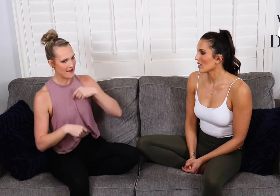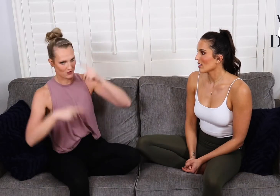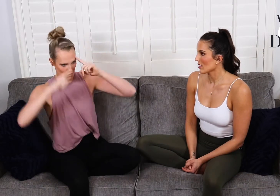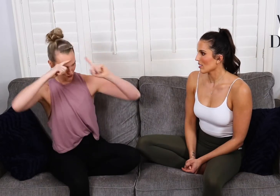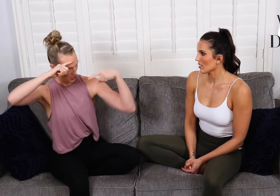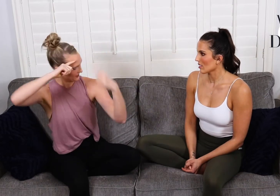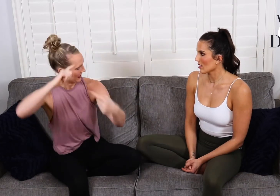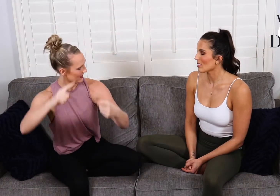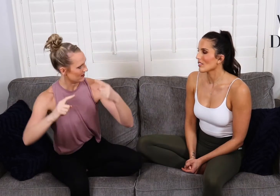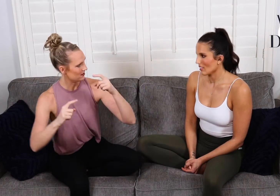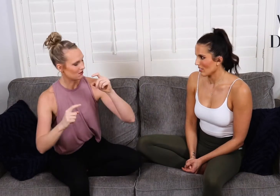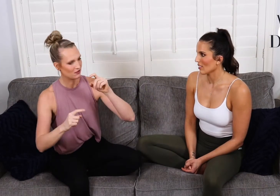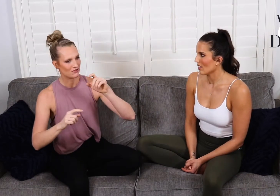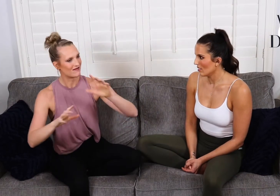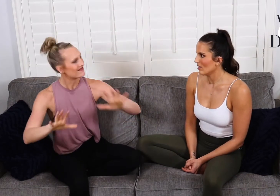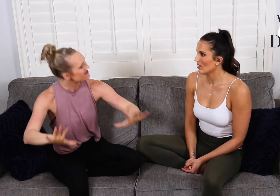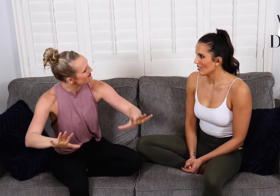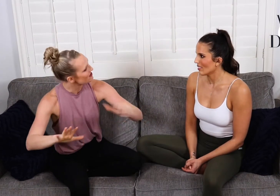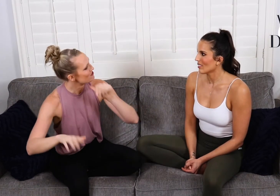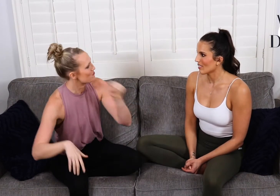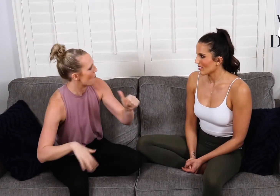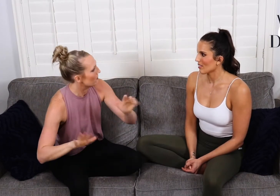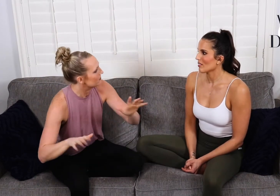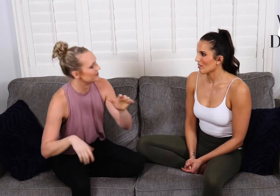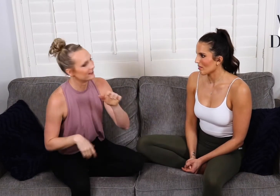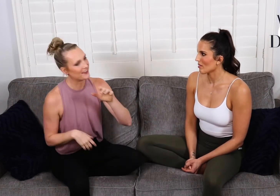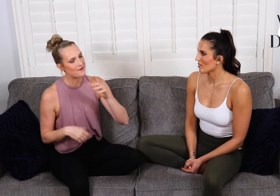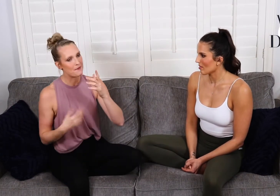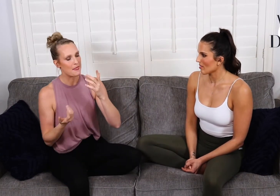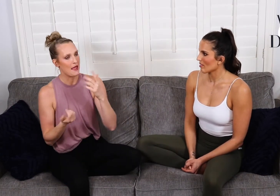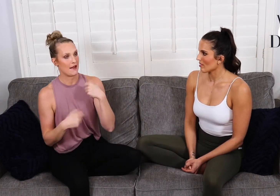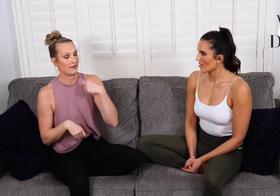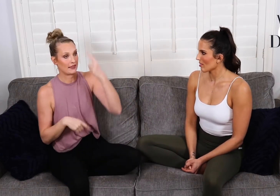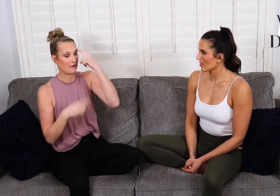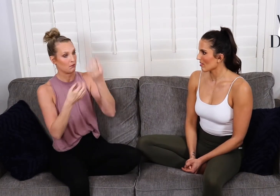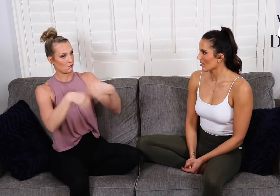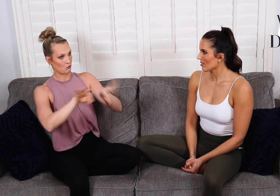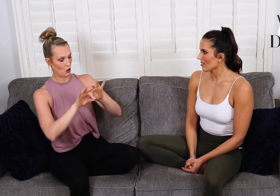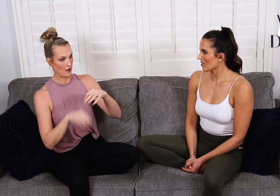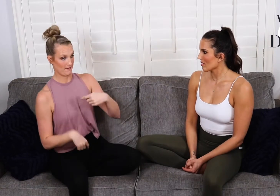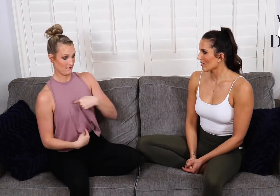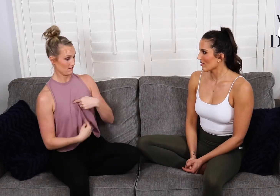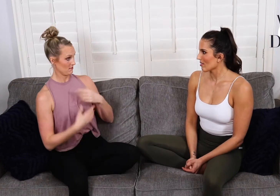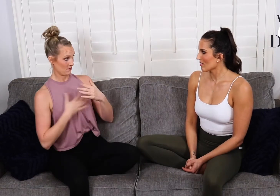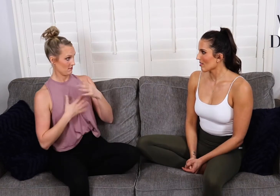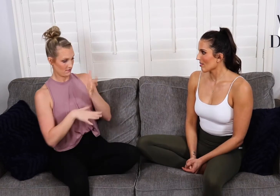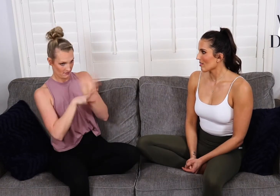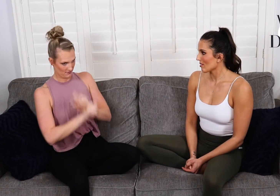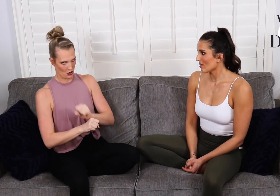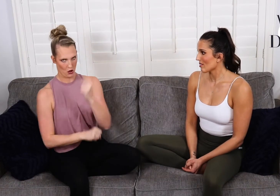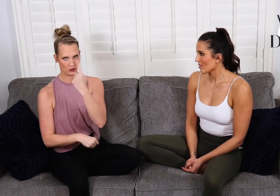of my presentation. I'm on a roll. So just don't and I think it's really important for me that